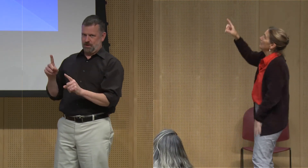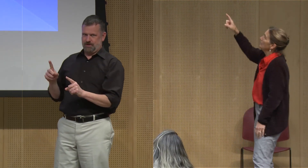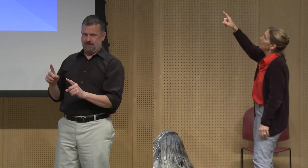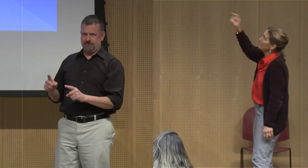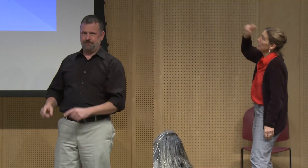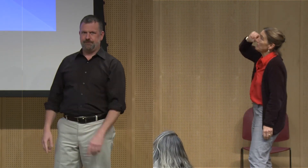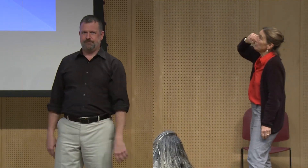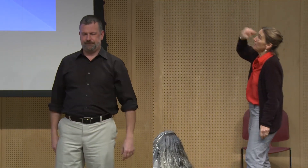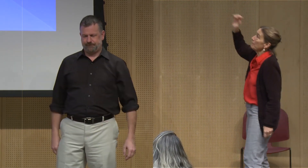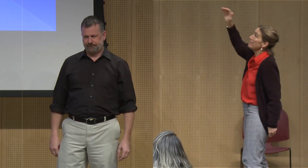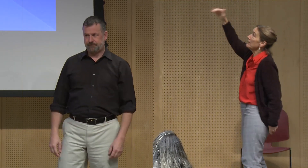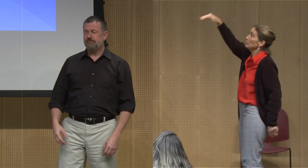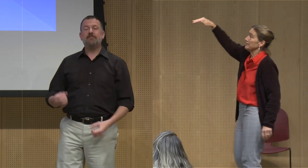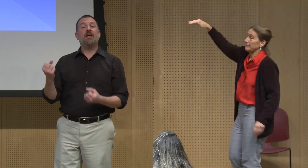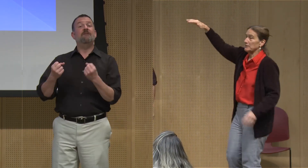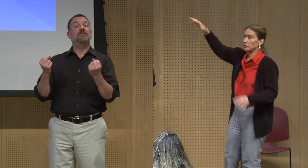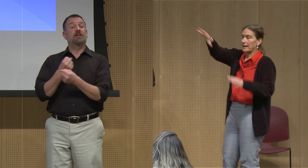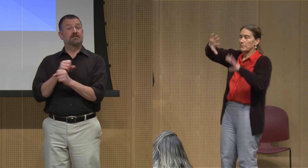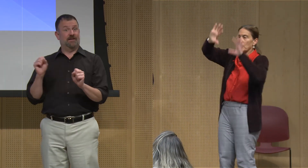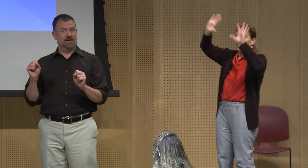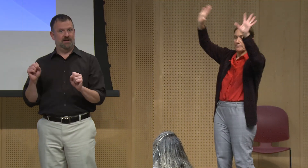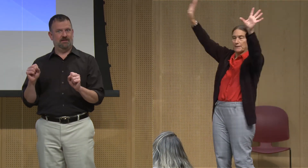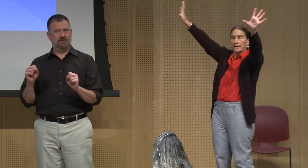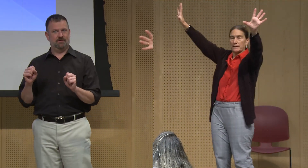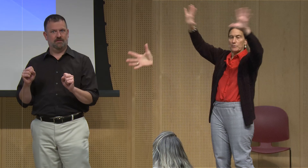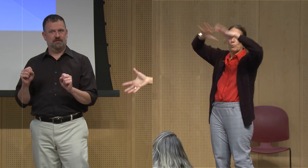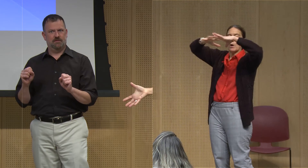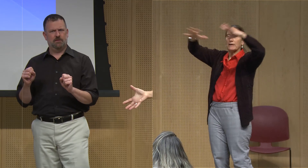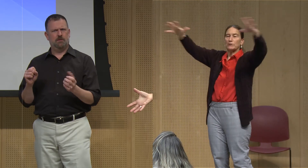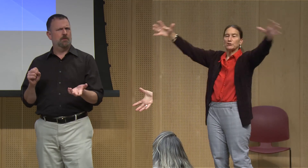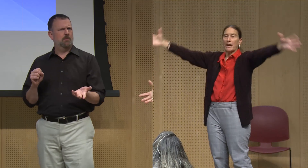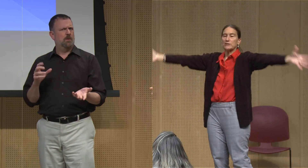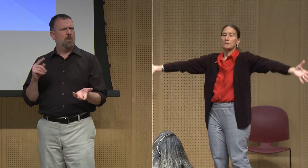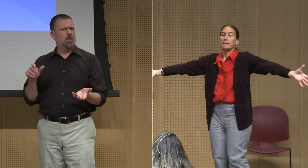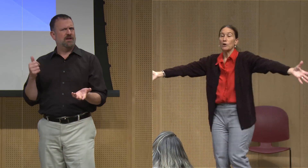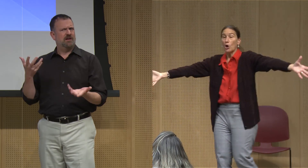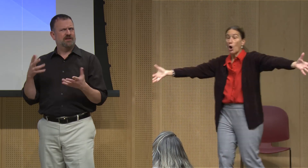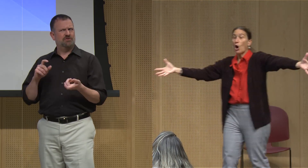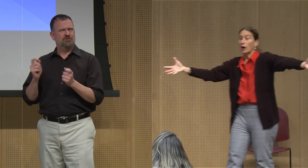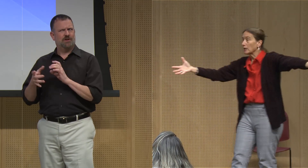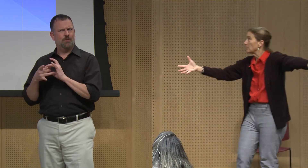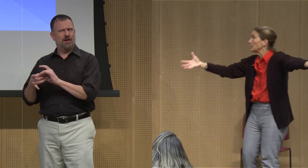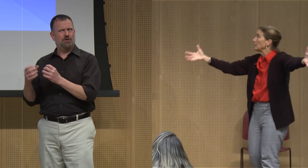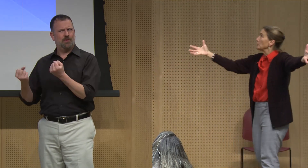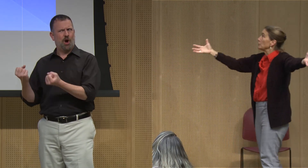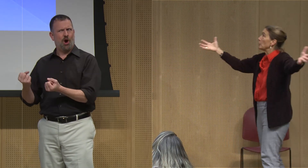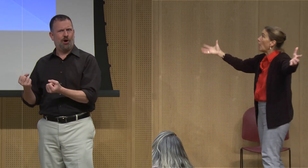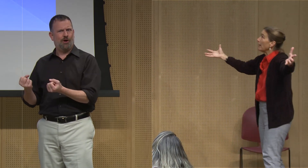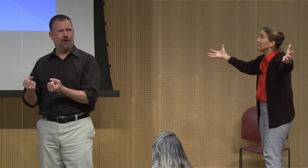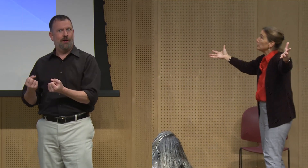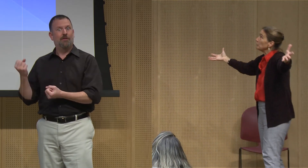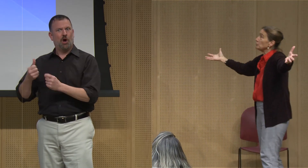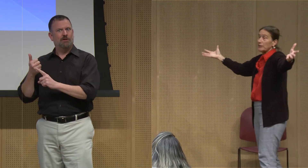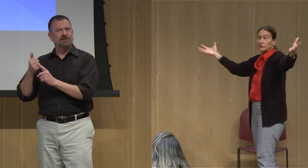BUT--SO WE TALK ABOUT VEHICLE SAFETY. SO NOW WE'VE TALKED ABOUT BEYOND THE INDIVID-- WHAT HAVE WE CHANGED ABOUT THE CAR? SO THE CAR HAS HUGE CHANGES.